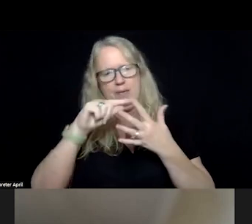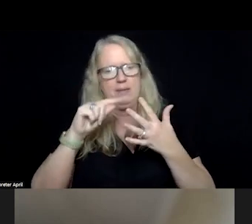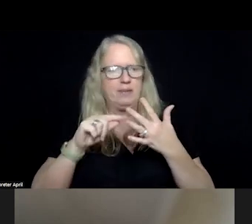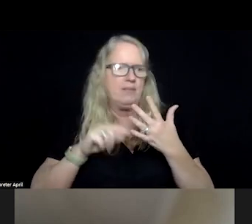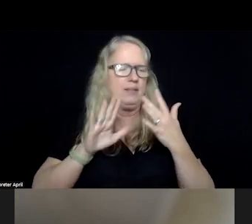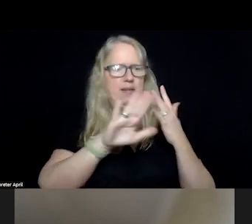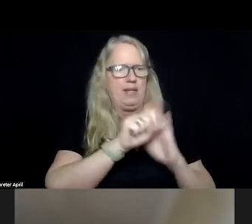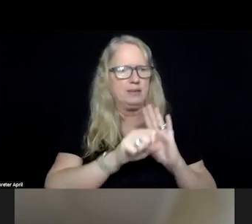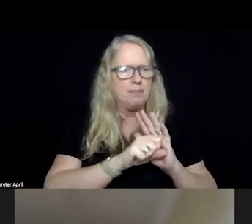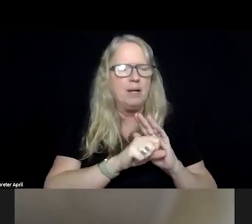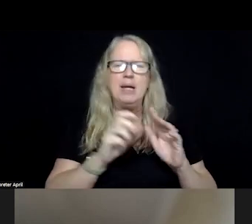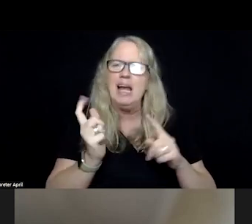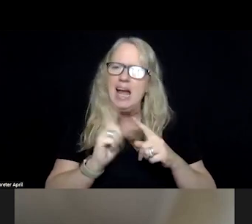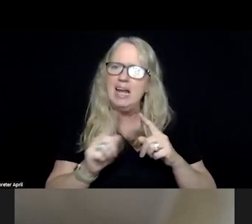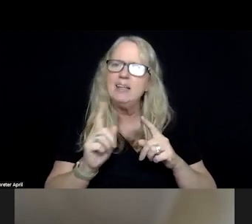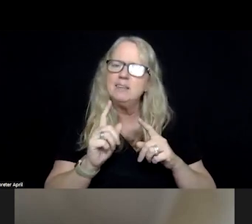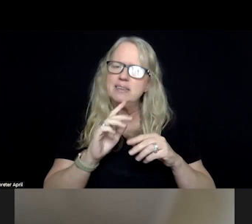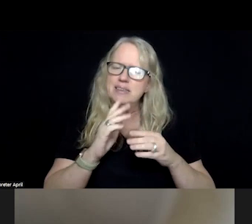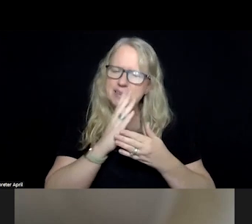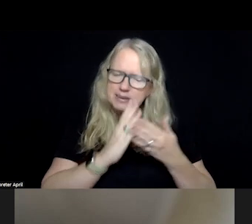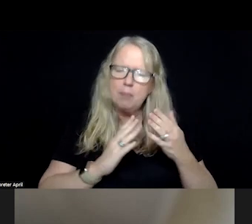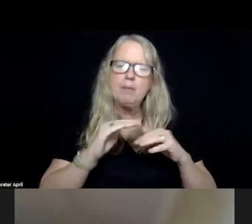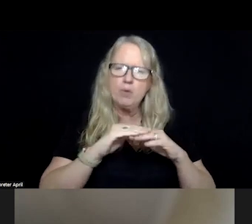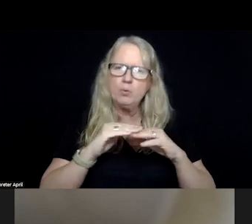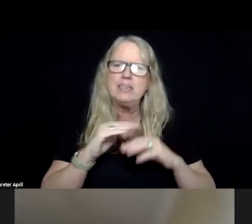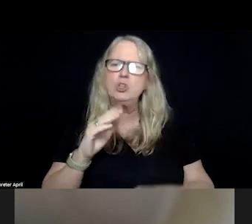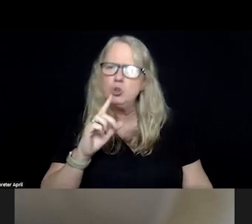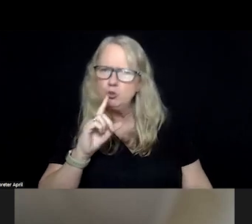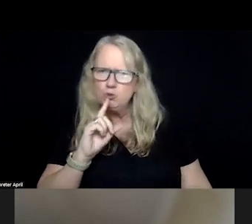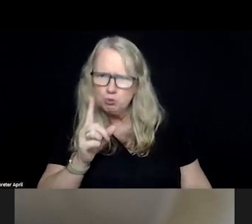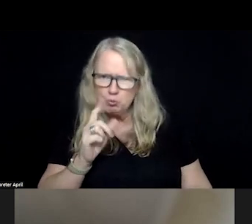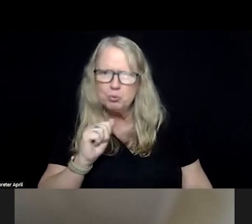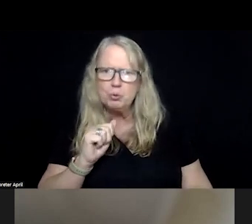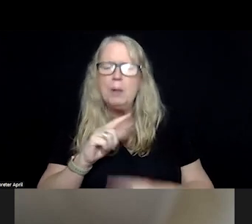NUANCES ARE VERY TRUE, BUT A LOT OF THESE LESSONS LEARNED CAN BE